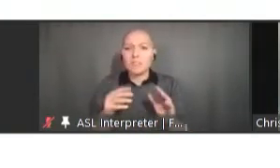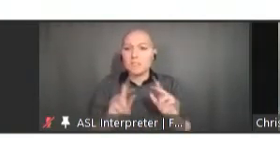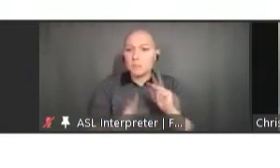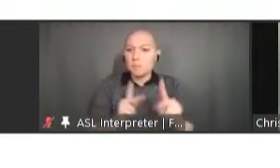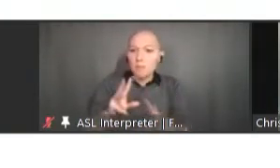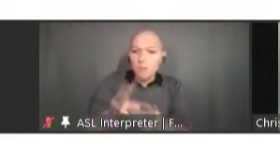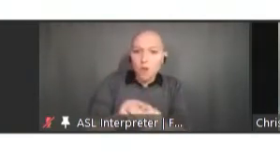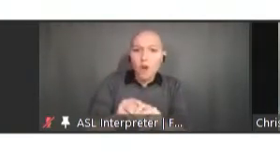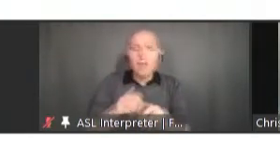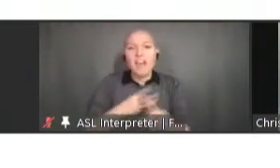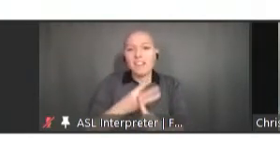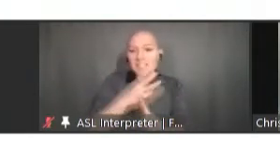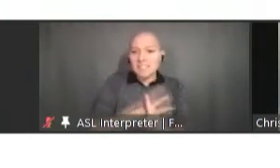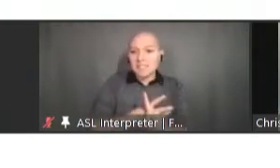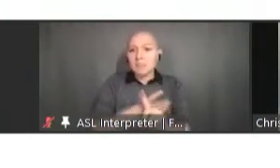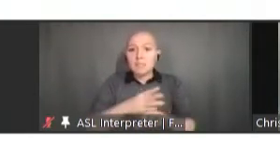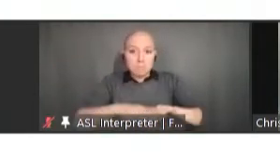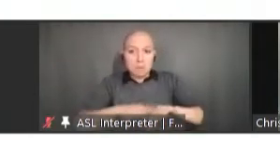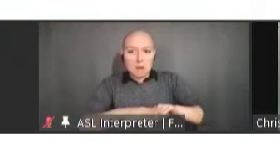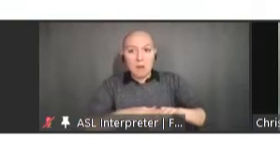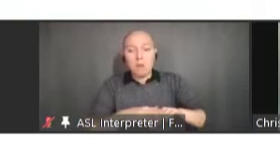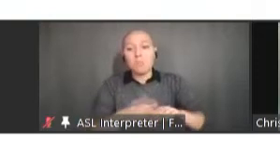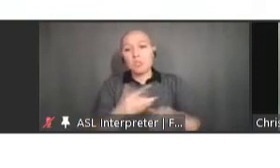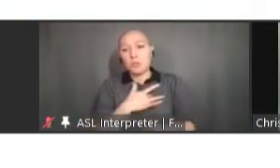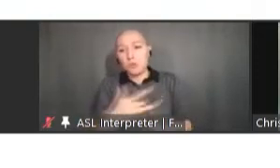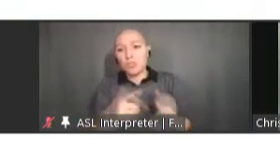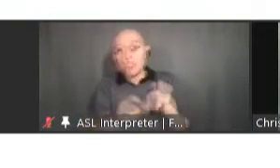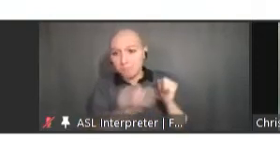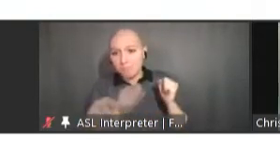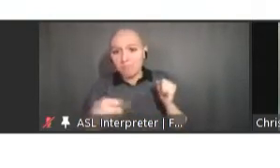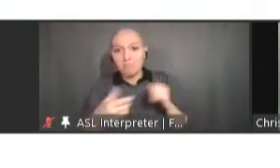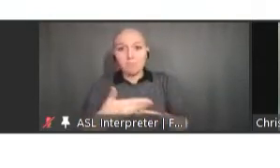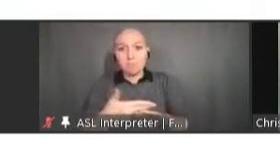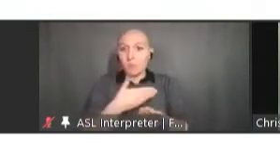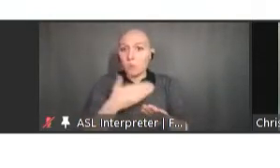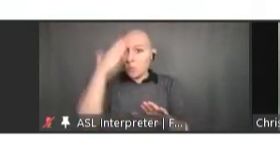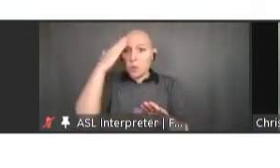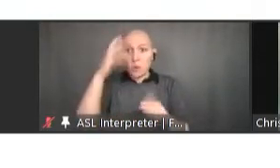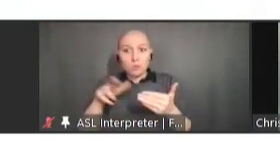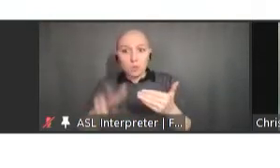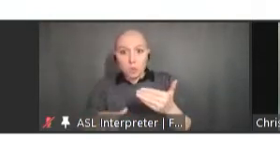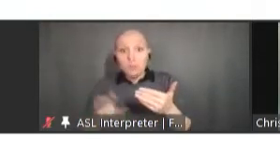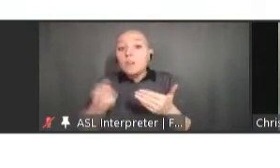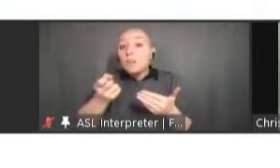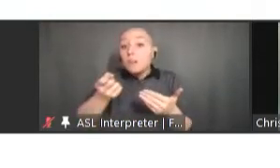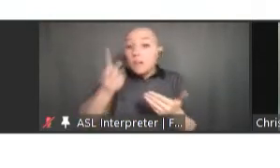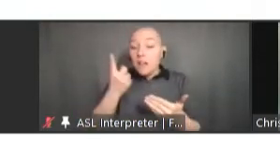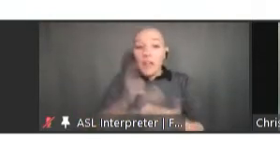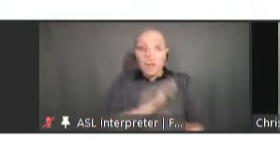before results are known. If we can establish a robust correlate, then smaller studies with fewer